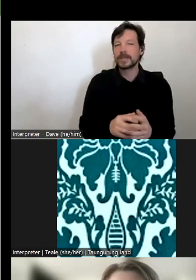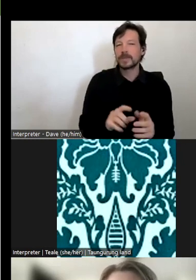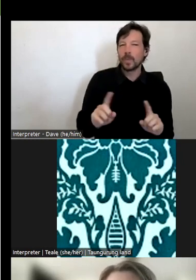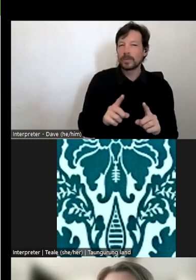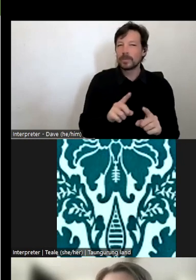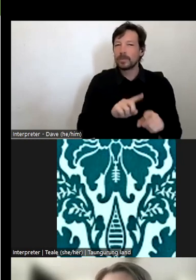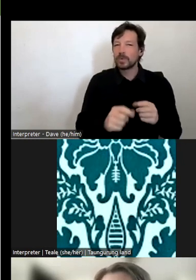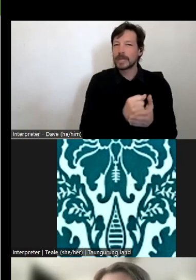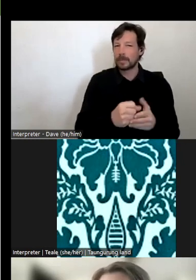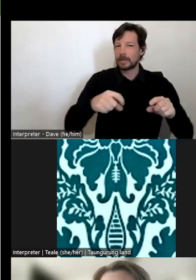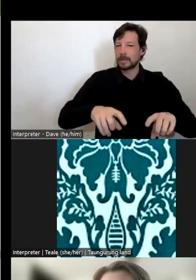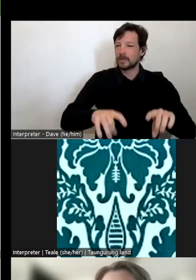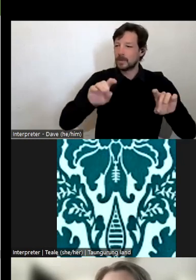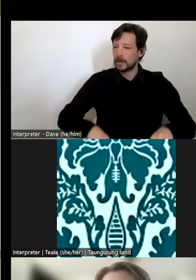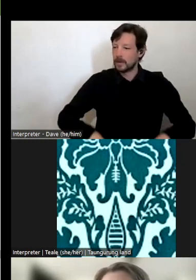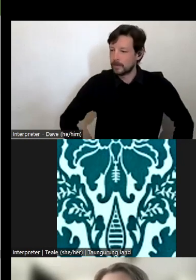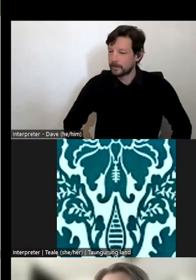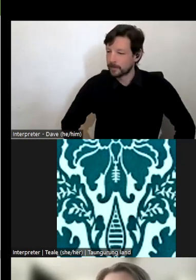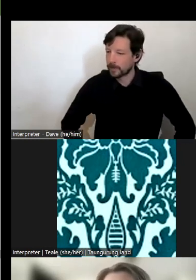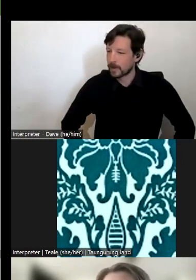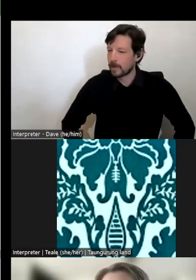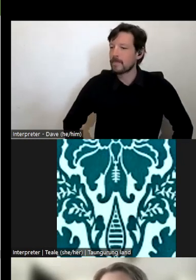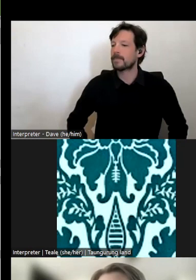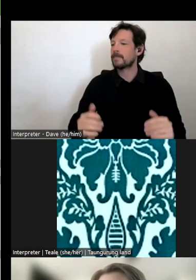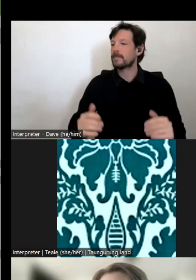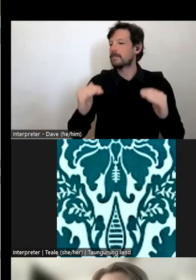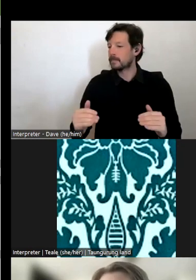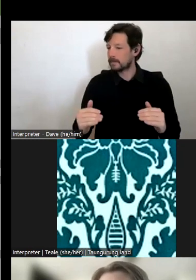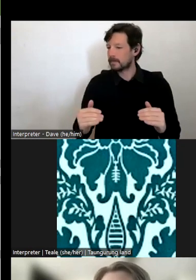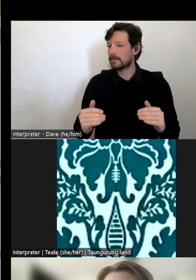And then there's a little bit more been published from the group from Victoria,